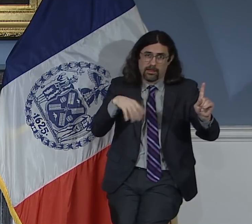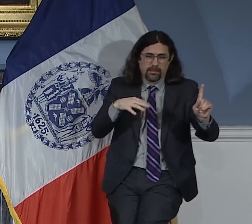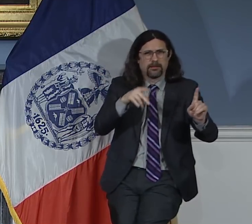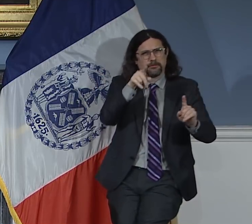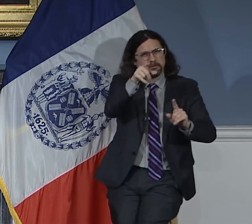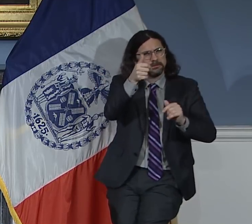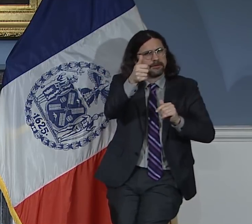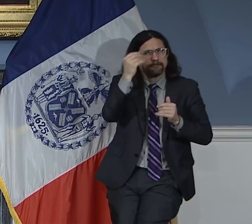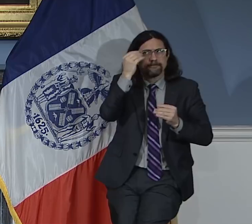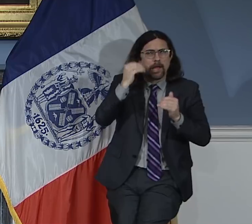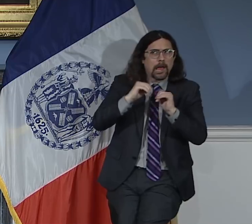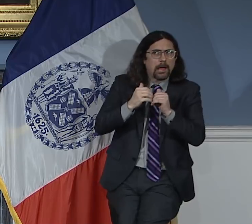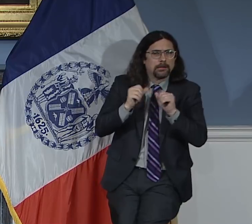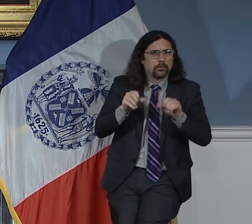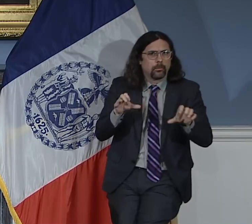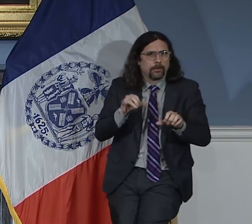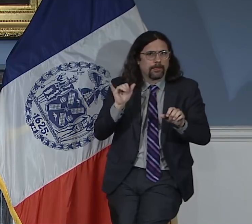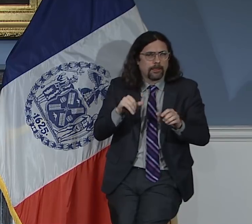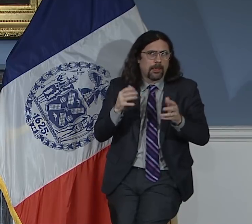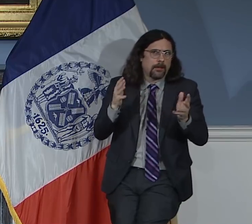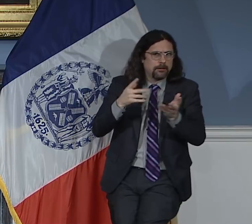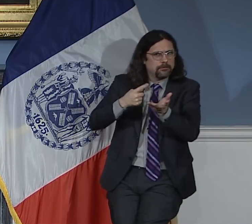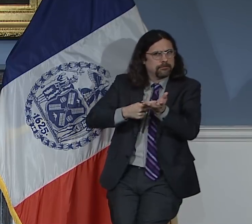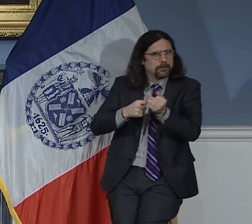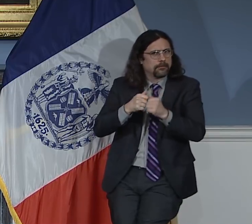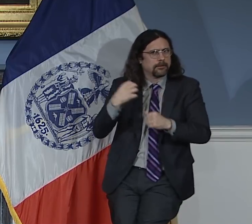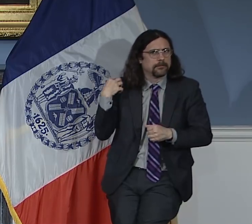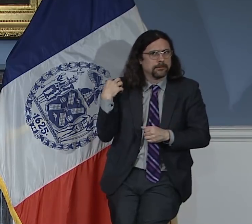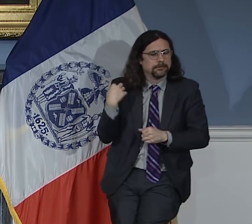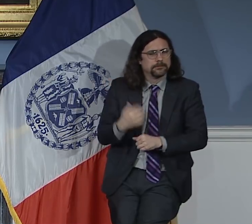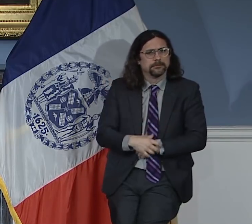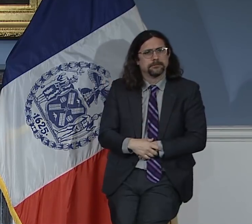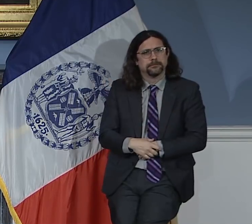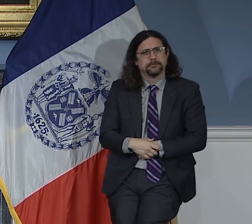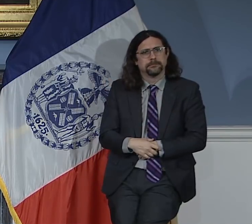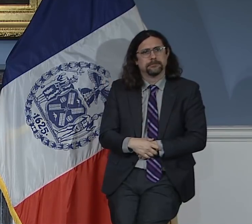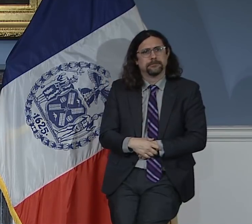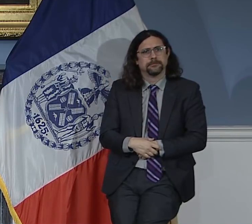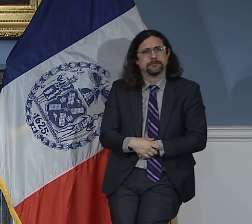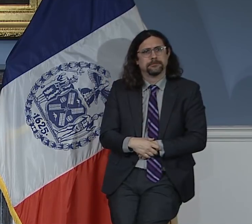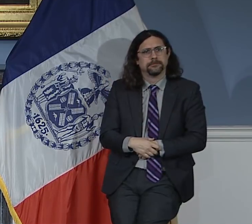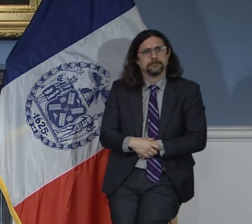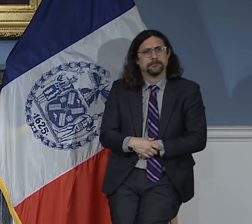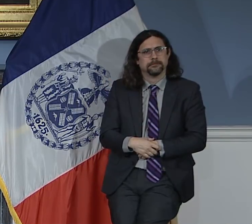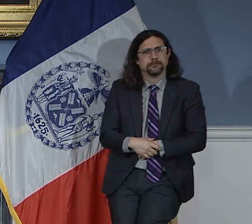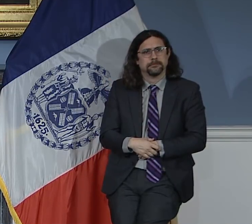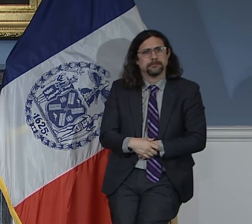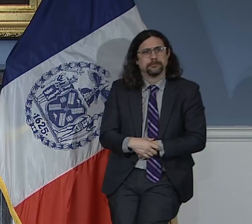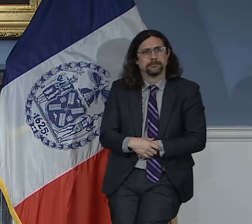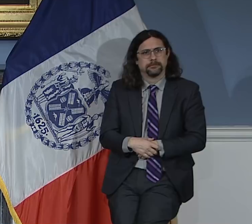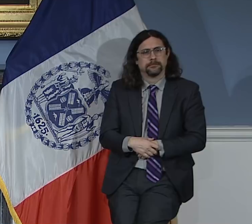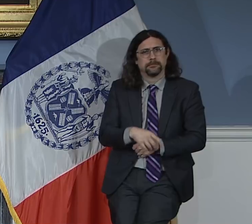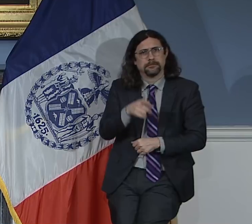WITH THEIR WORK SITE THAT COULD BE ADDRESSED, CALL 311. WE WILL TRY AND EHLP. OUR DEPARTMENT OF COSUNMR EAND WORKER PROTECTION